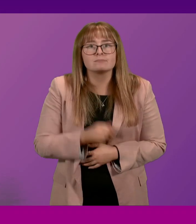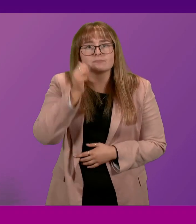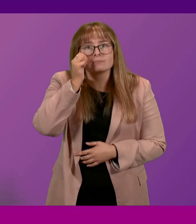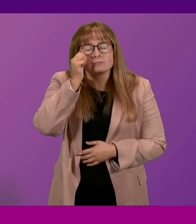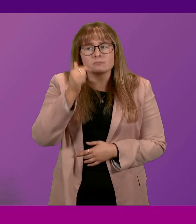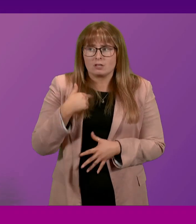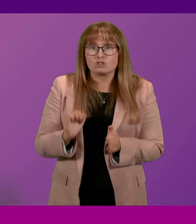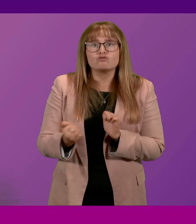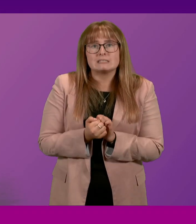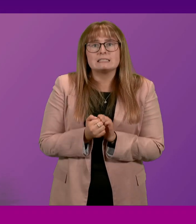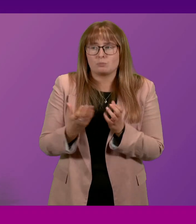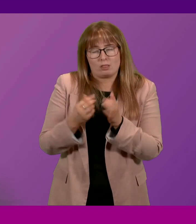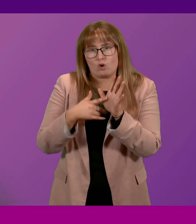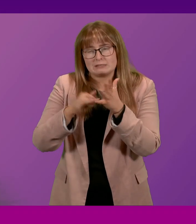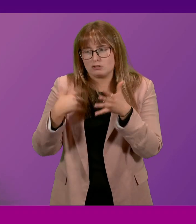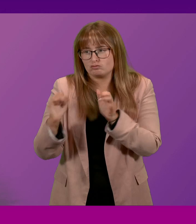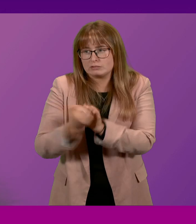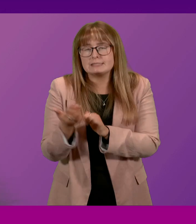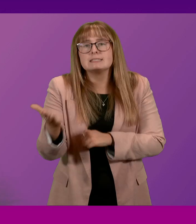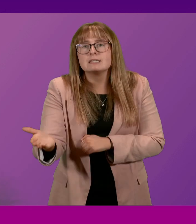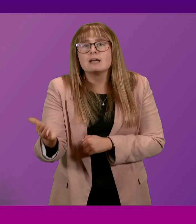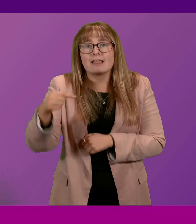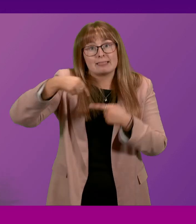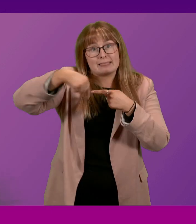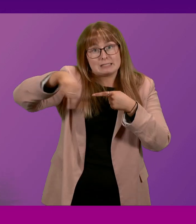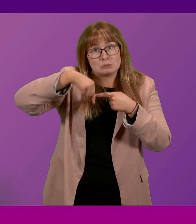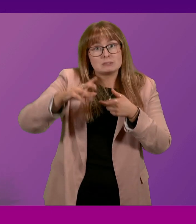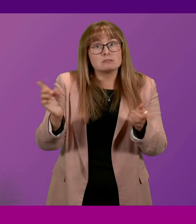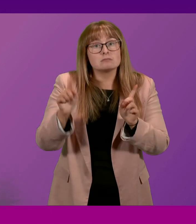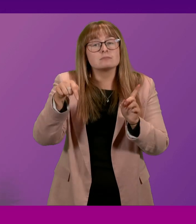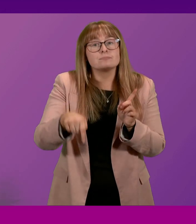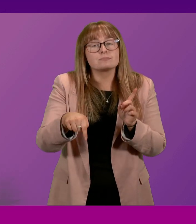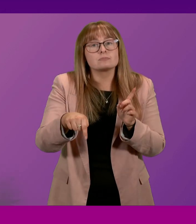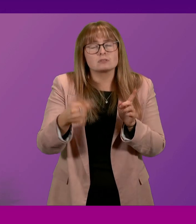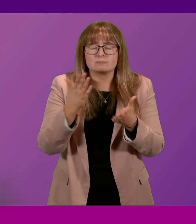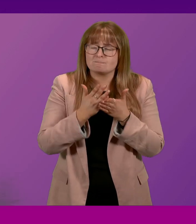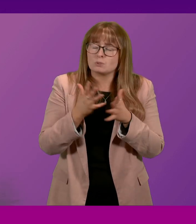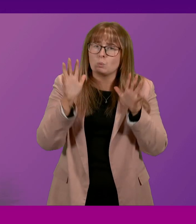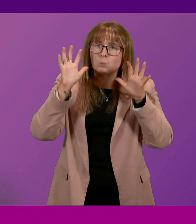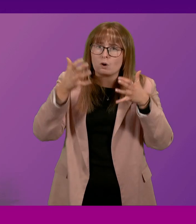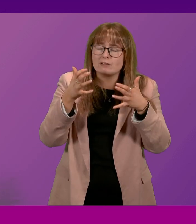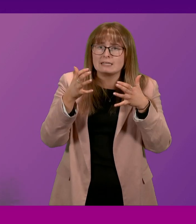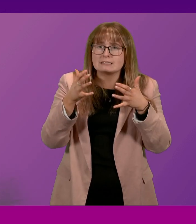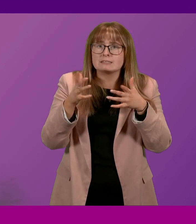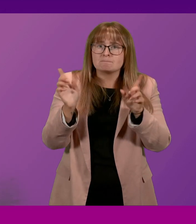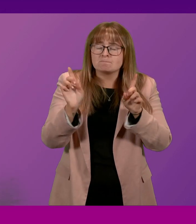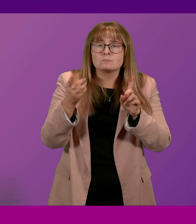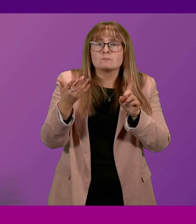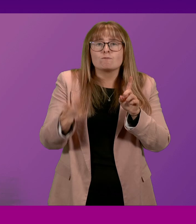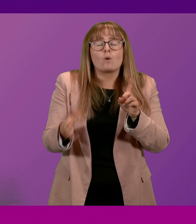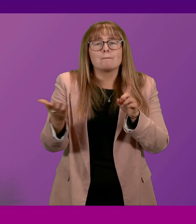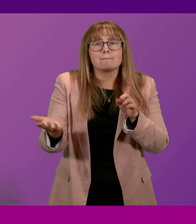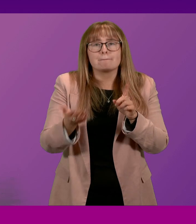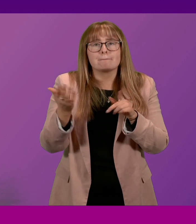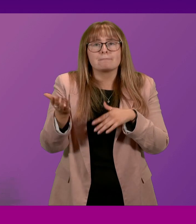I agree with Lorna Slater that this week marked a worrying departure from the prevailing approach